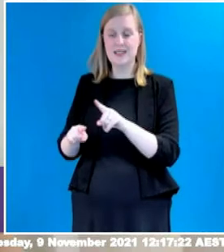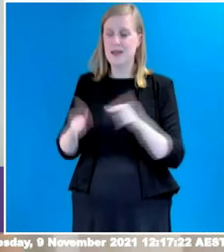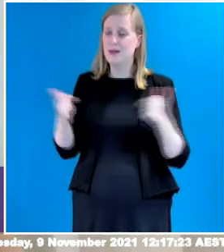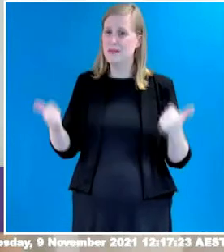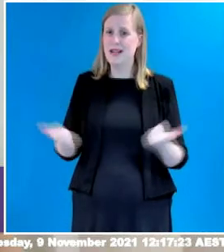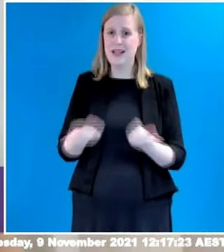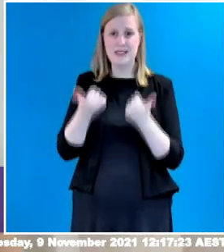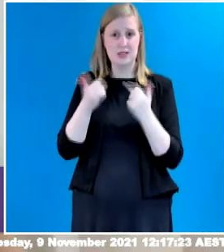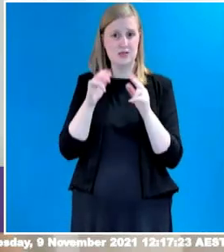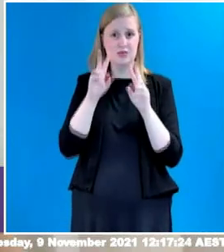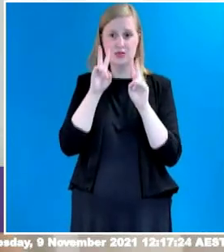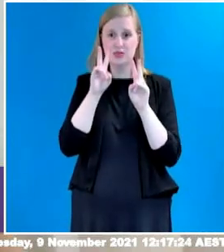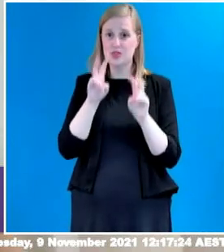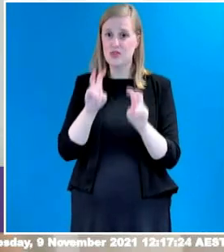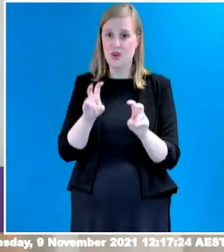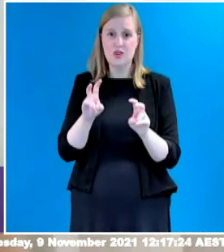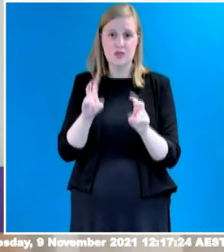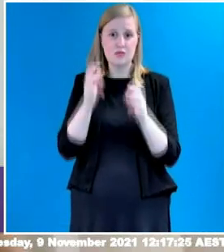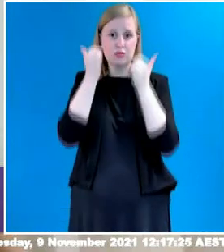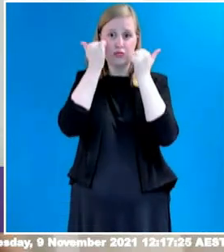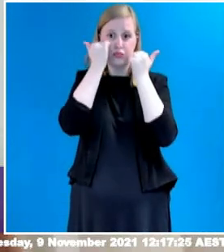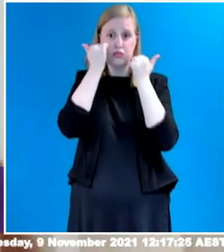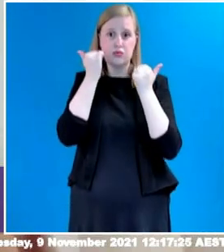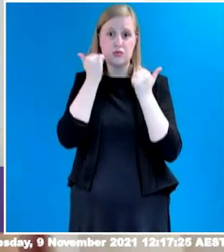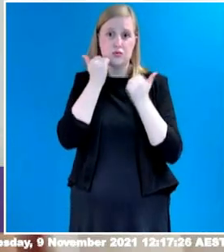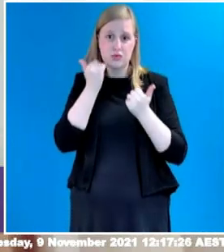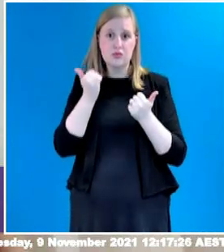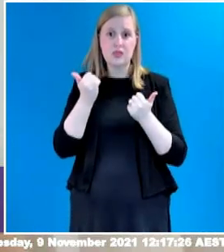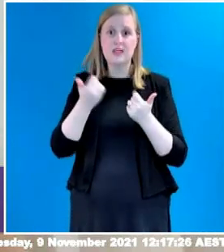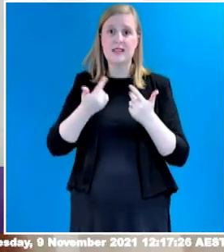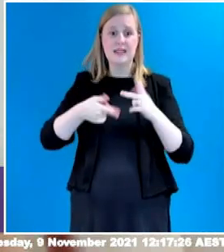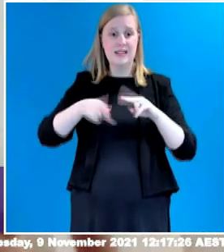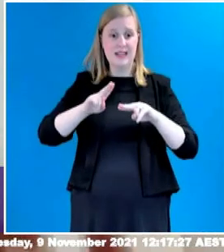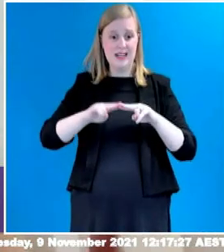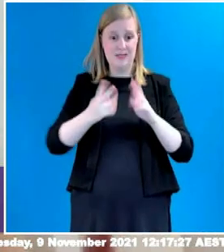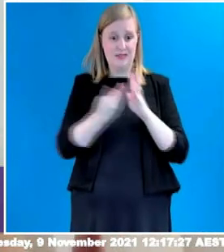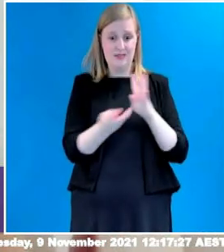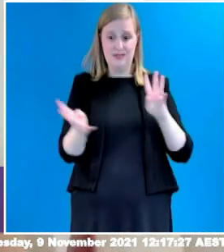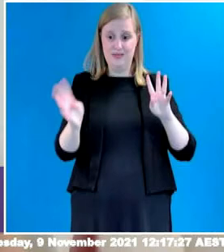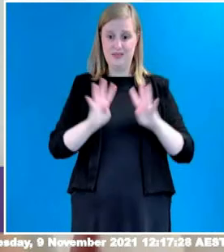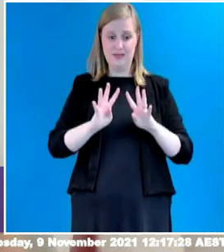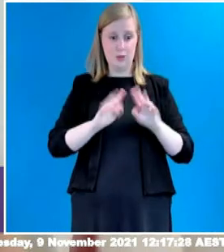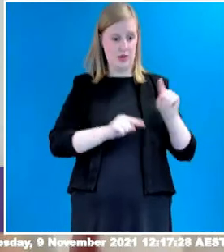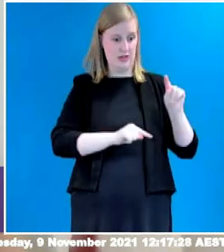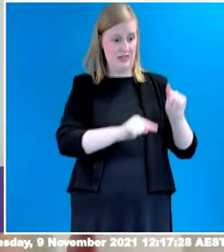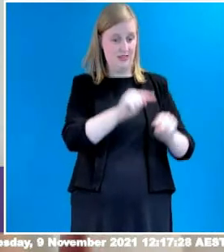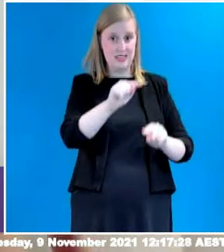areas --- is that diverse groups of people make very different decisions.